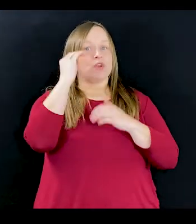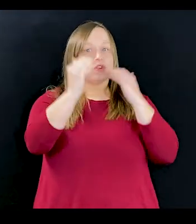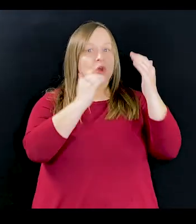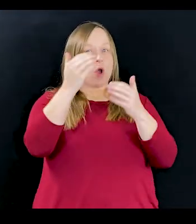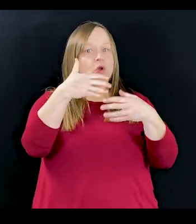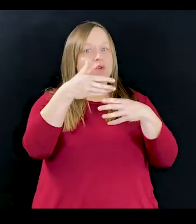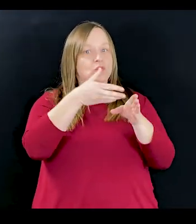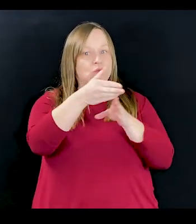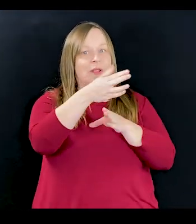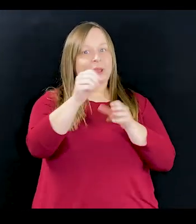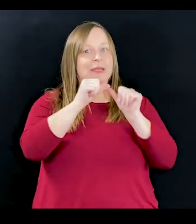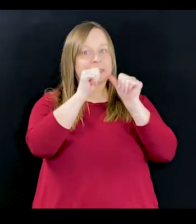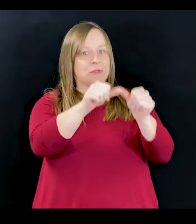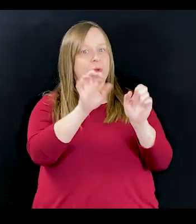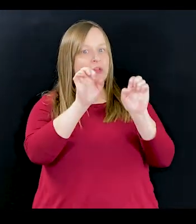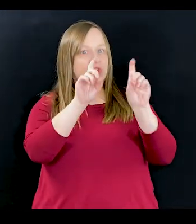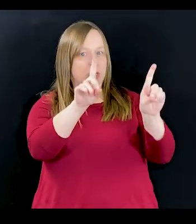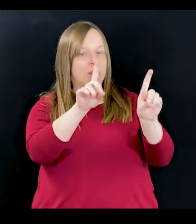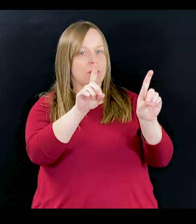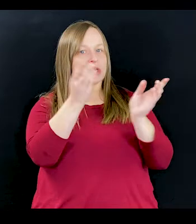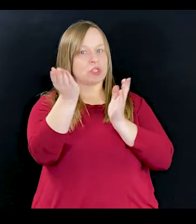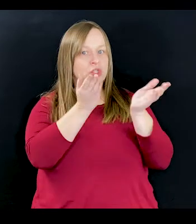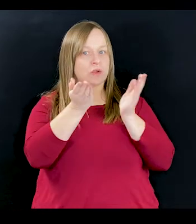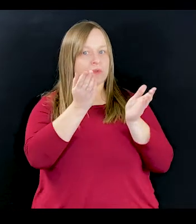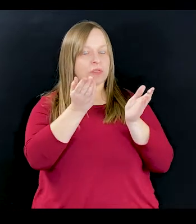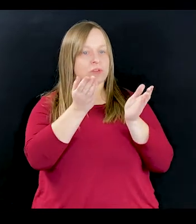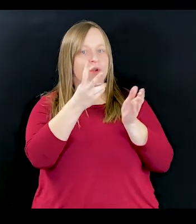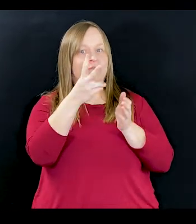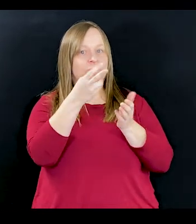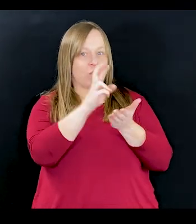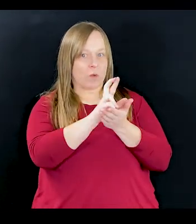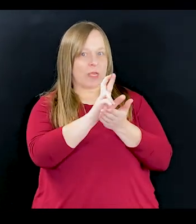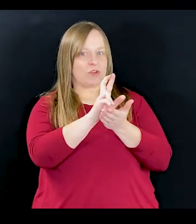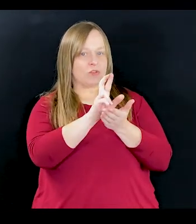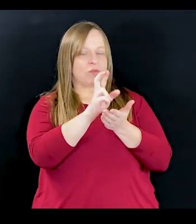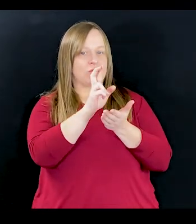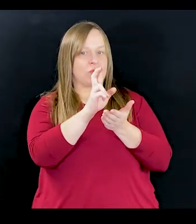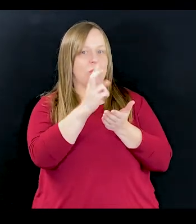Adult Career in Continuing Education Services - Vocational Rehabilitation,